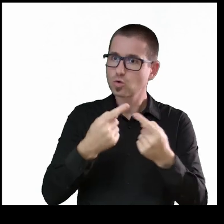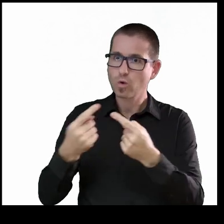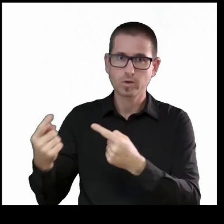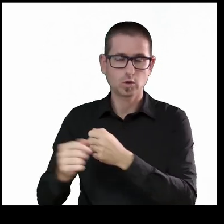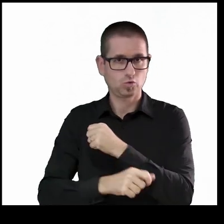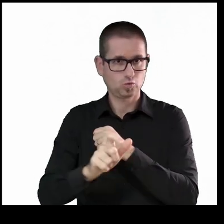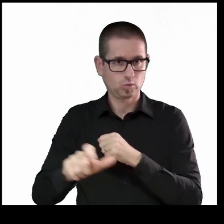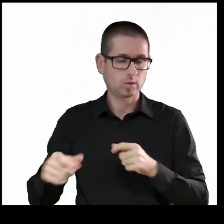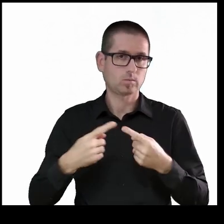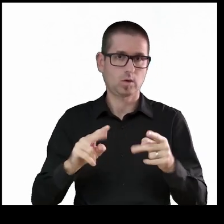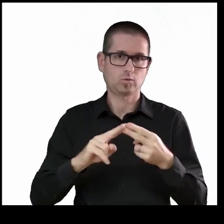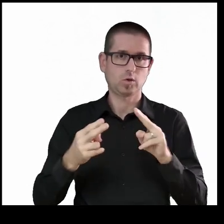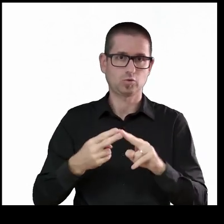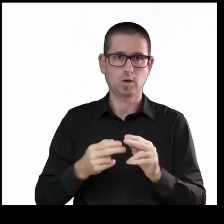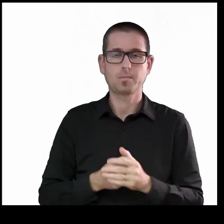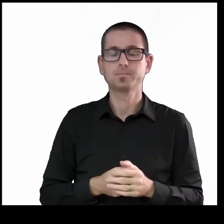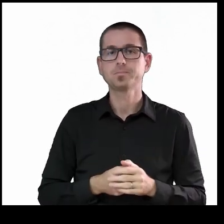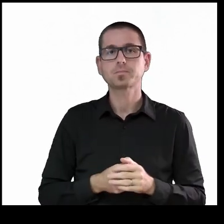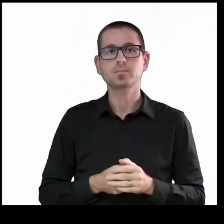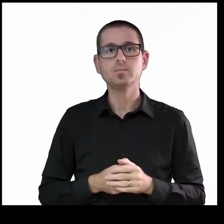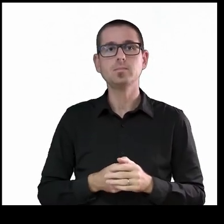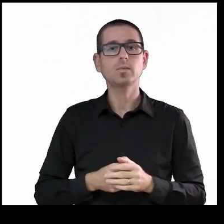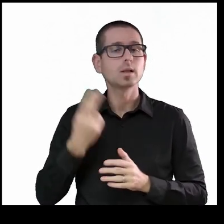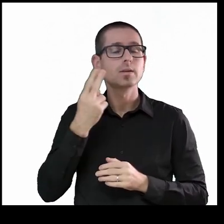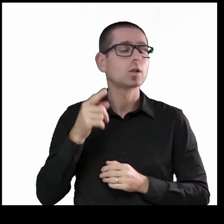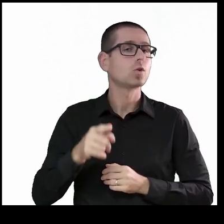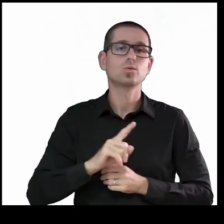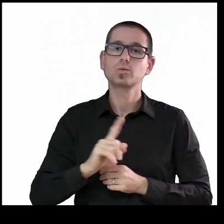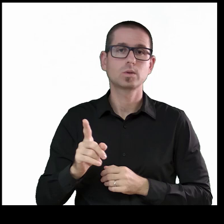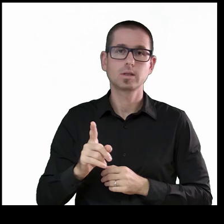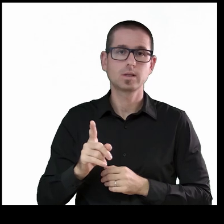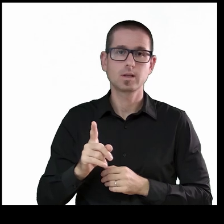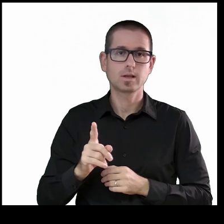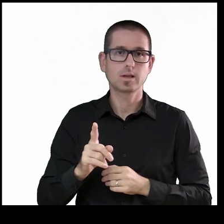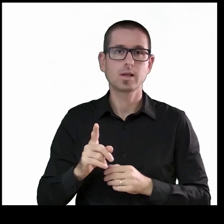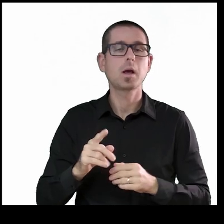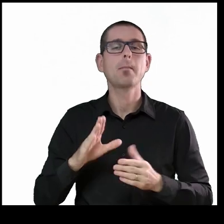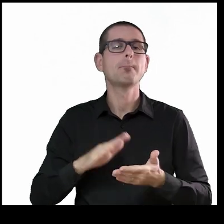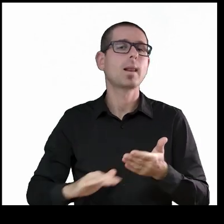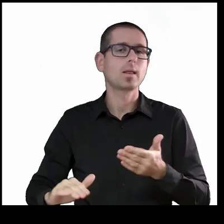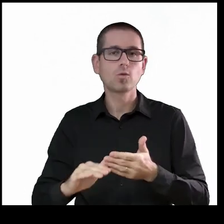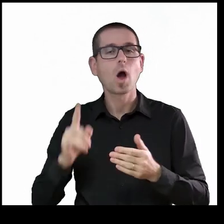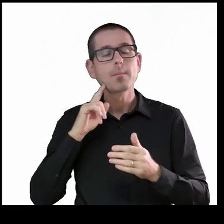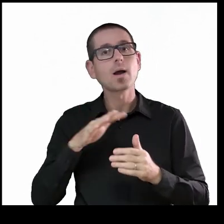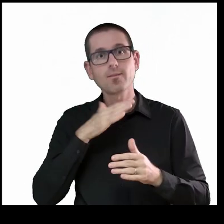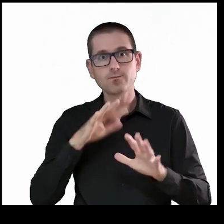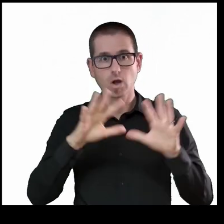which is not so bad, because, of course, it's not shallow, but it's large. And on the other side,